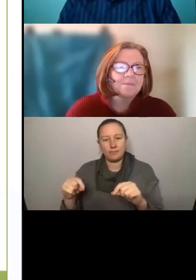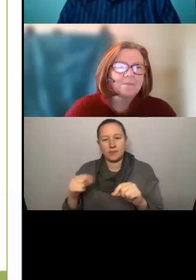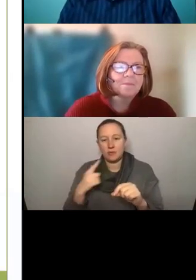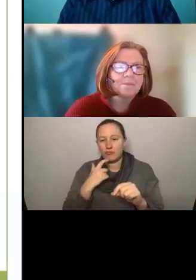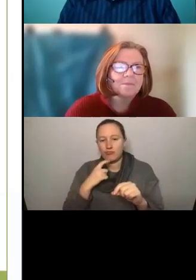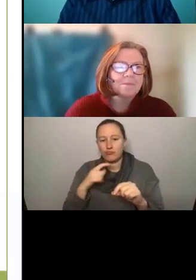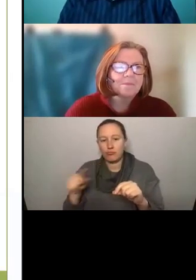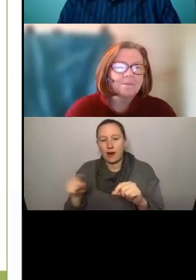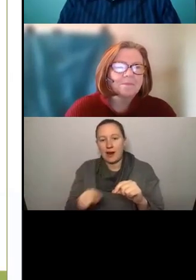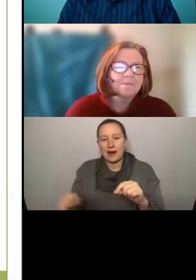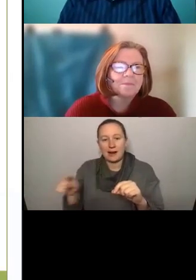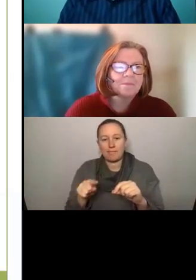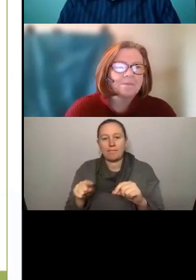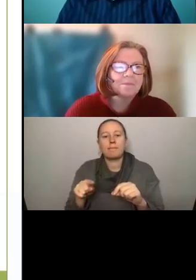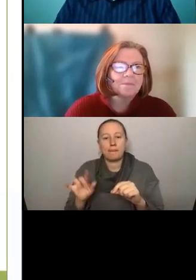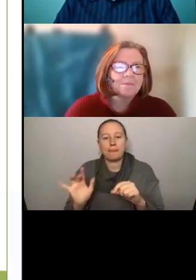will be available. You can click on that.